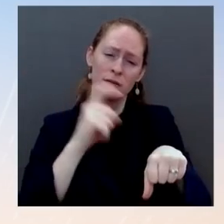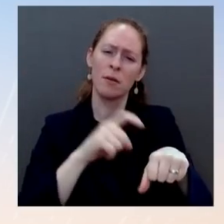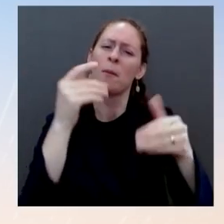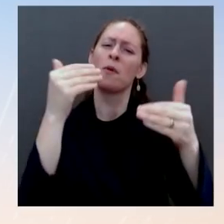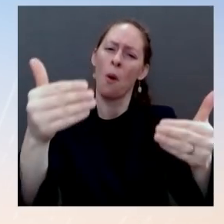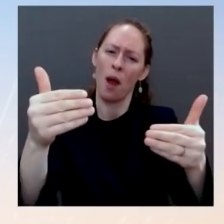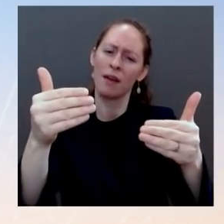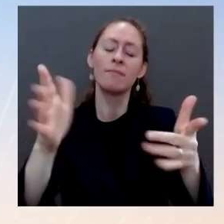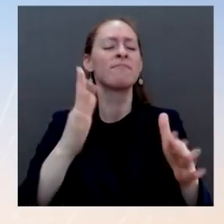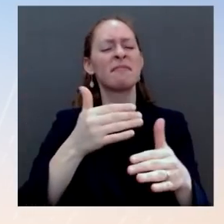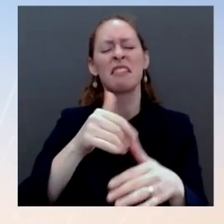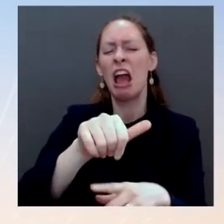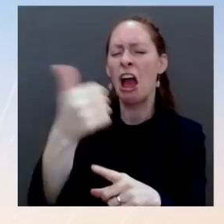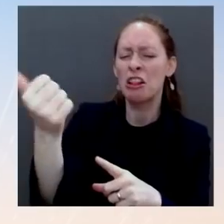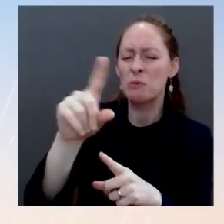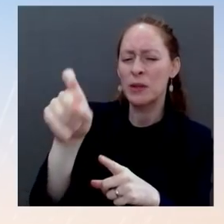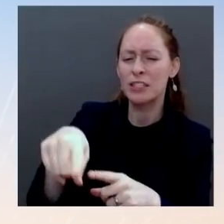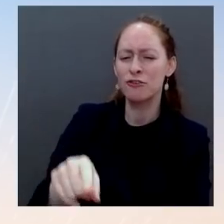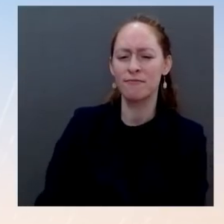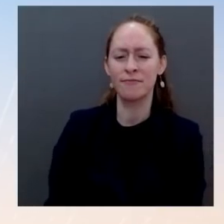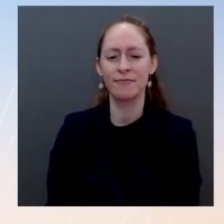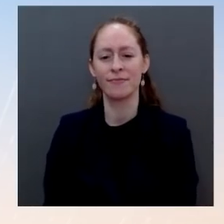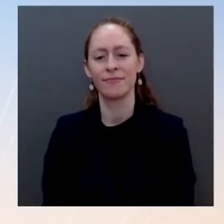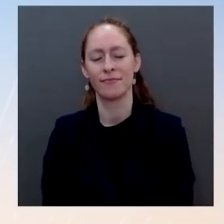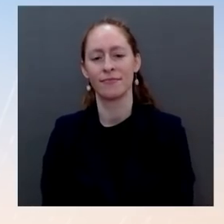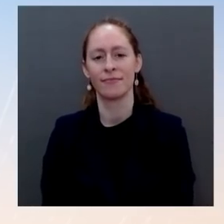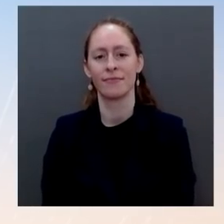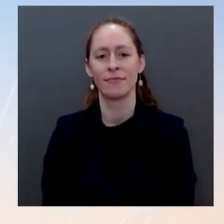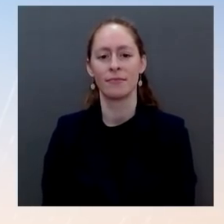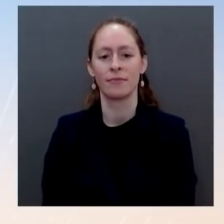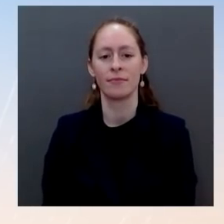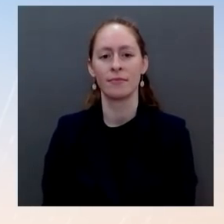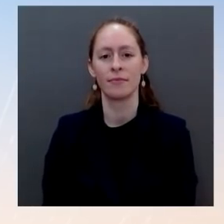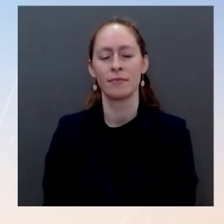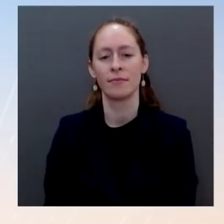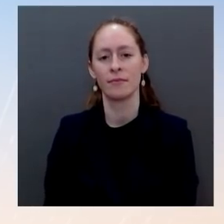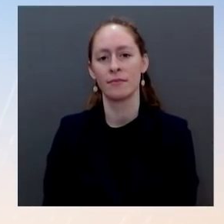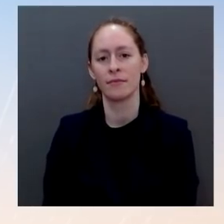has often discussed the threat to our democracy. Given that threat, given the stakes that he laid out today,